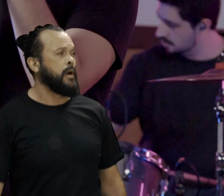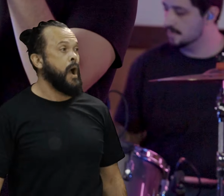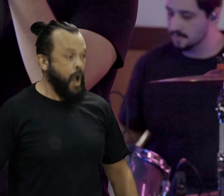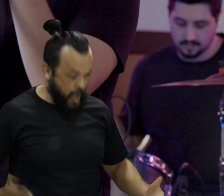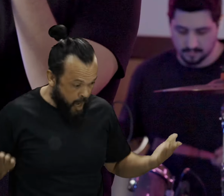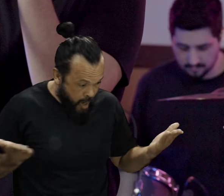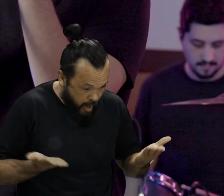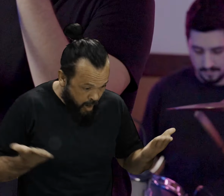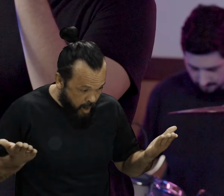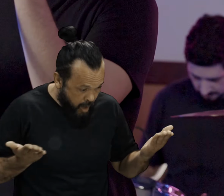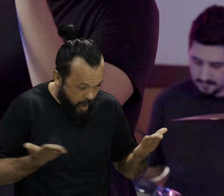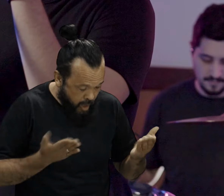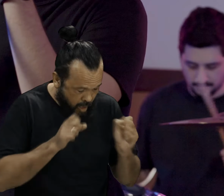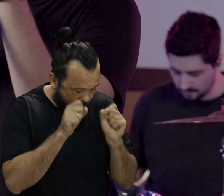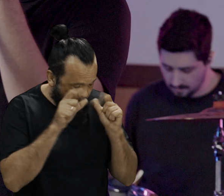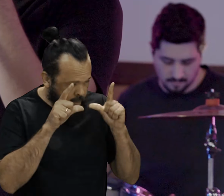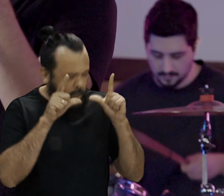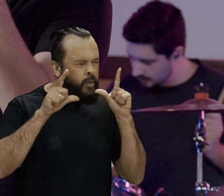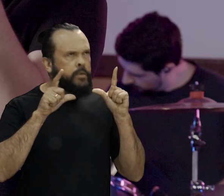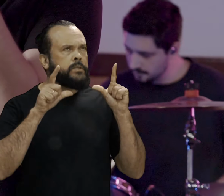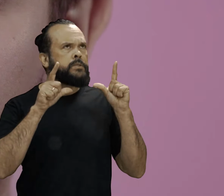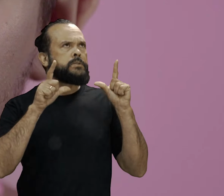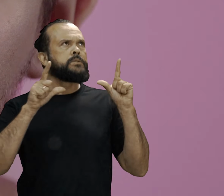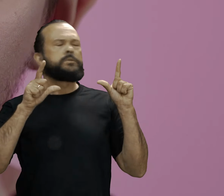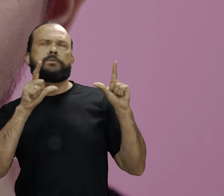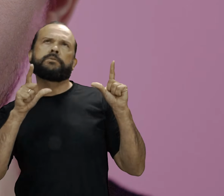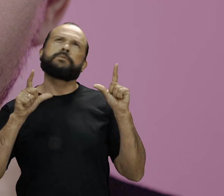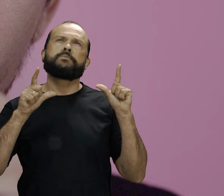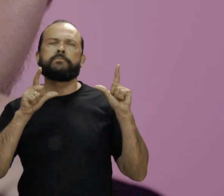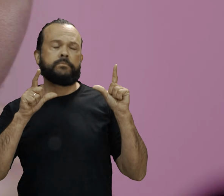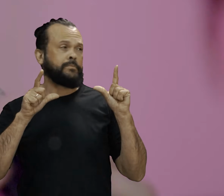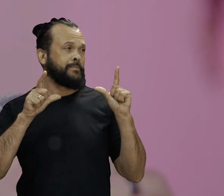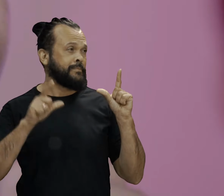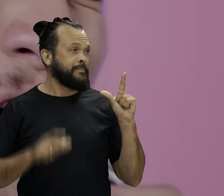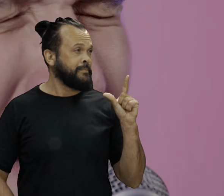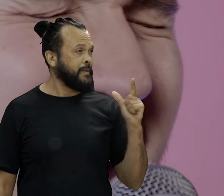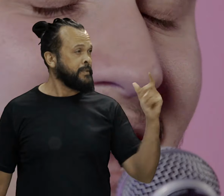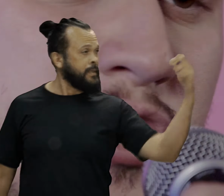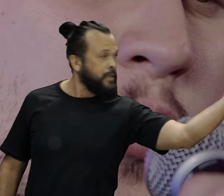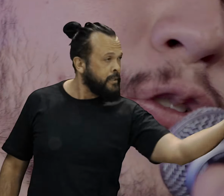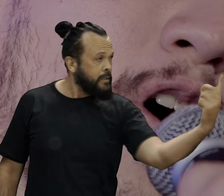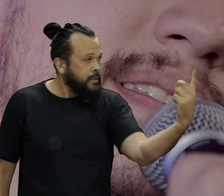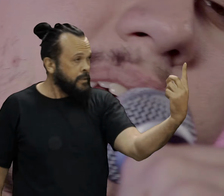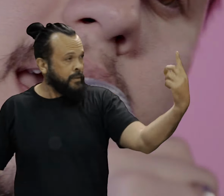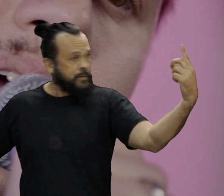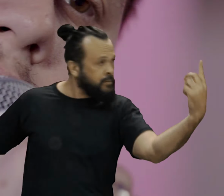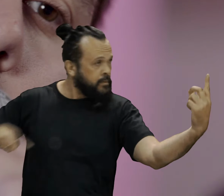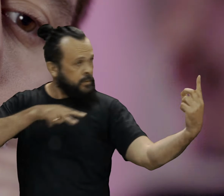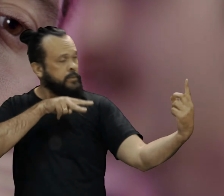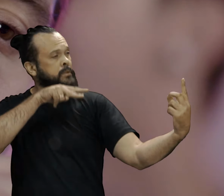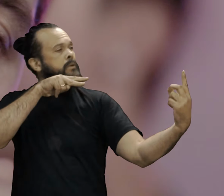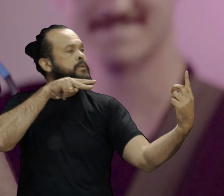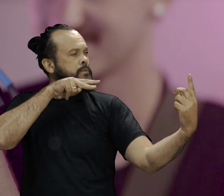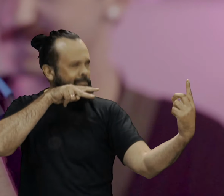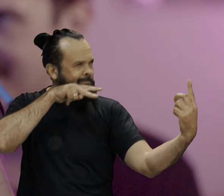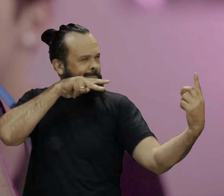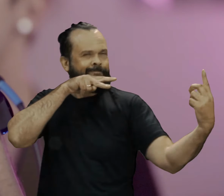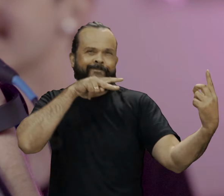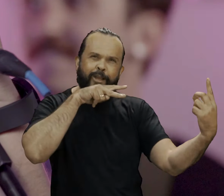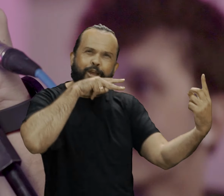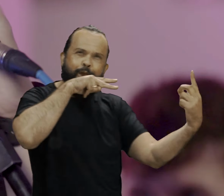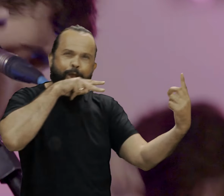Now half awake I only see you